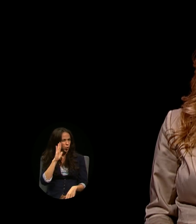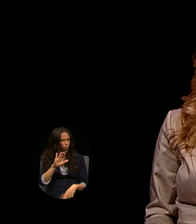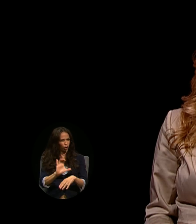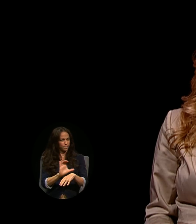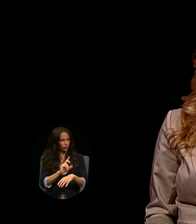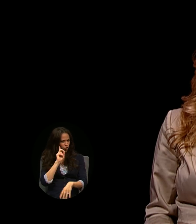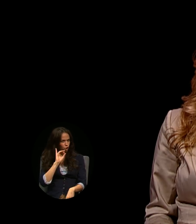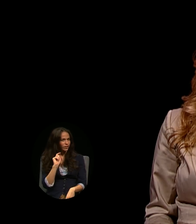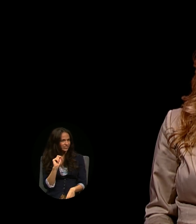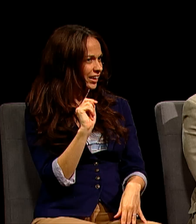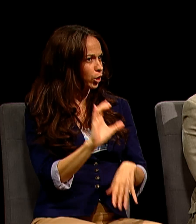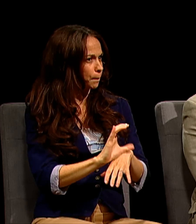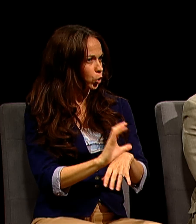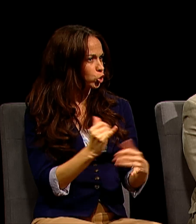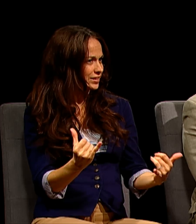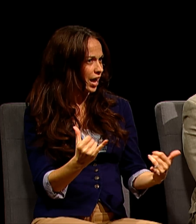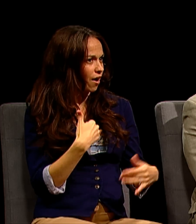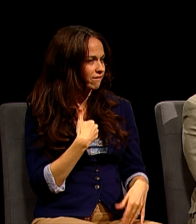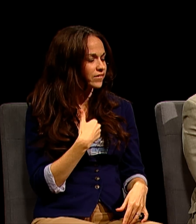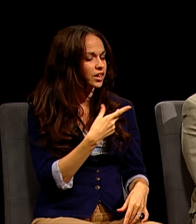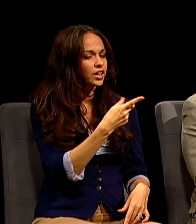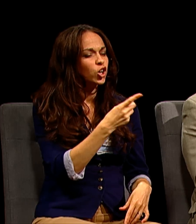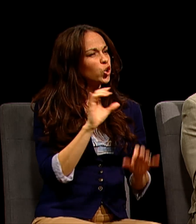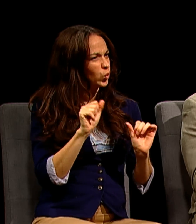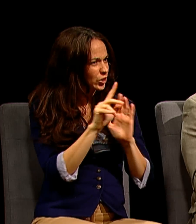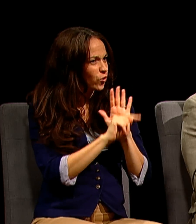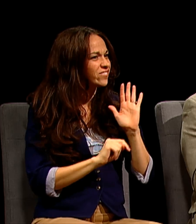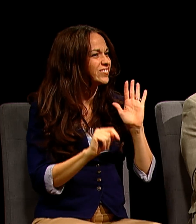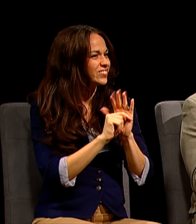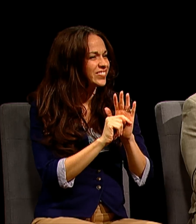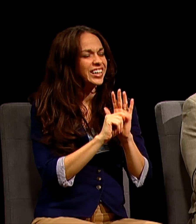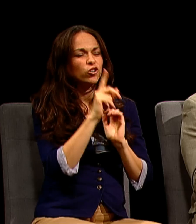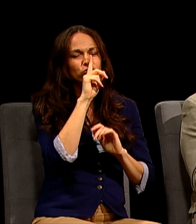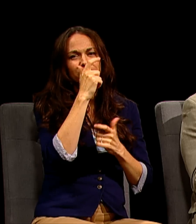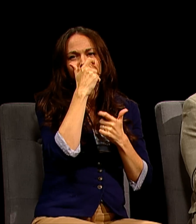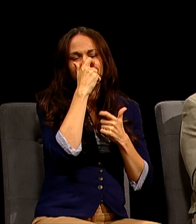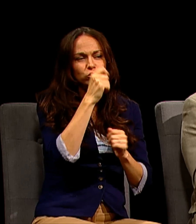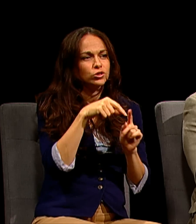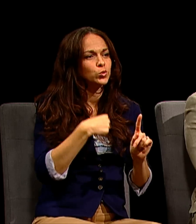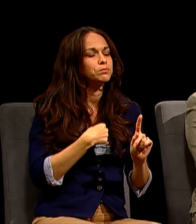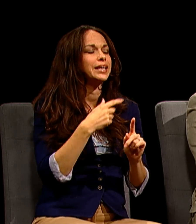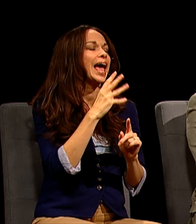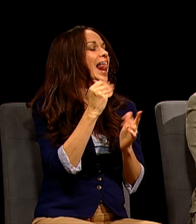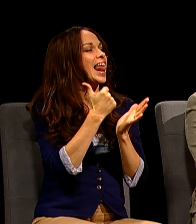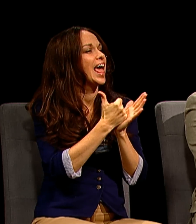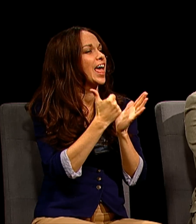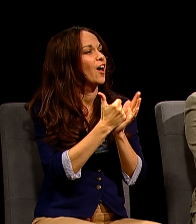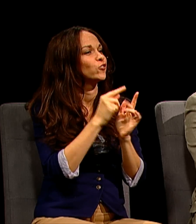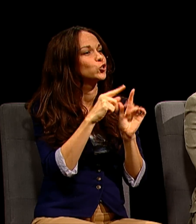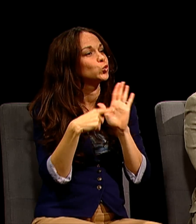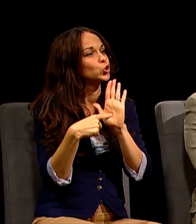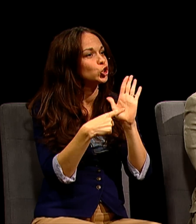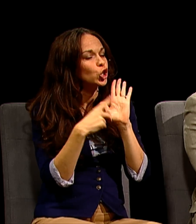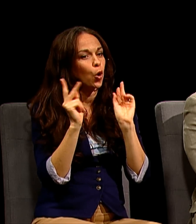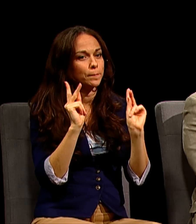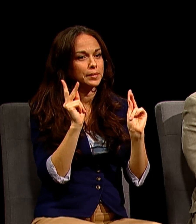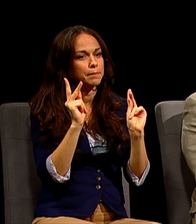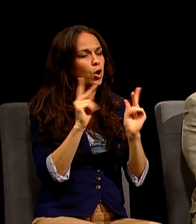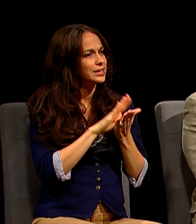stuff is so simple to do. They have these computers now and you can do these videos and it's just interesting to me and helpful I think to show people. It's nice to write about it, but there are some things